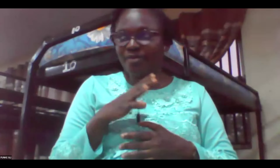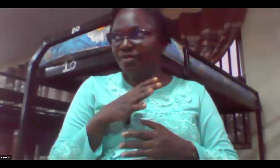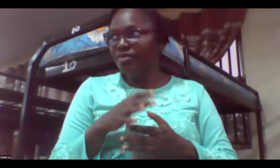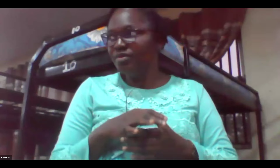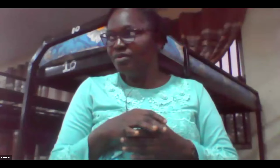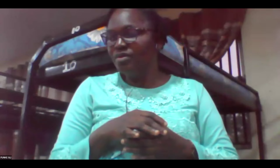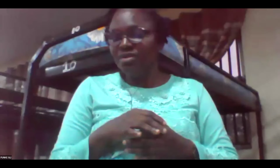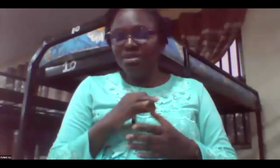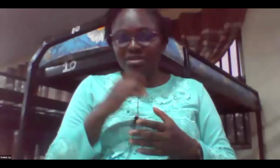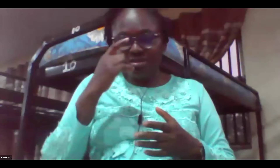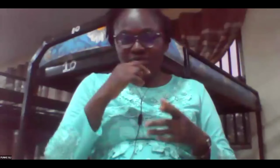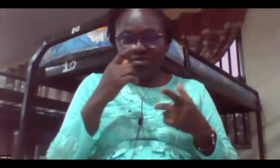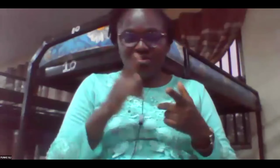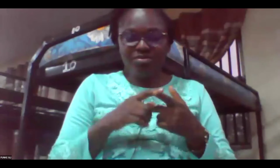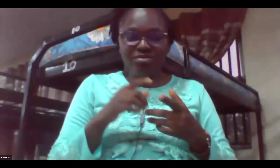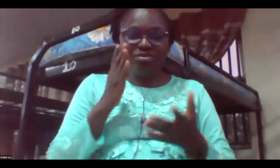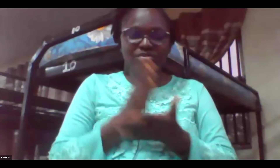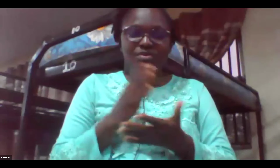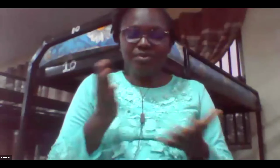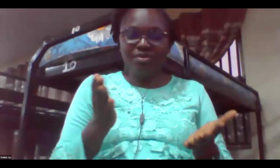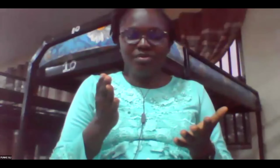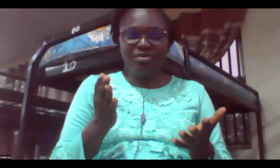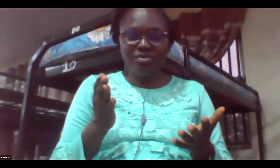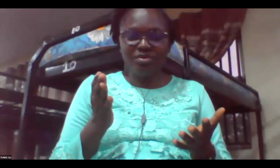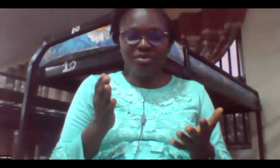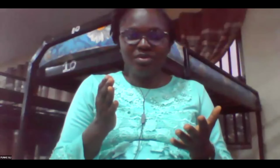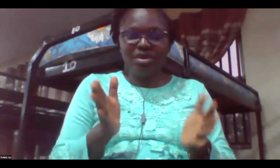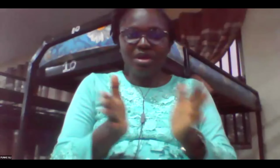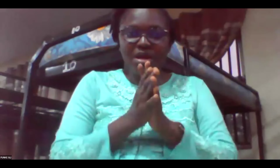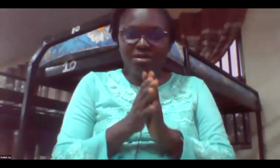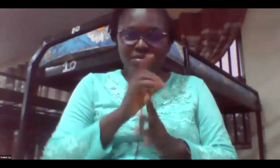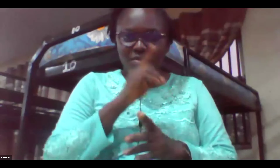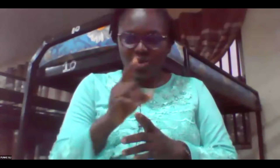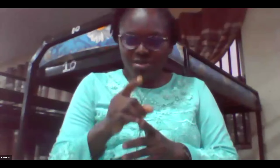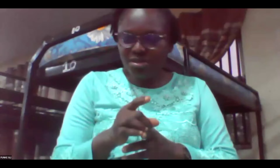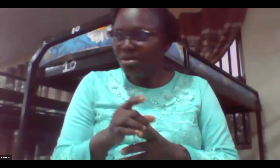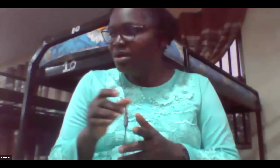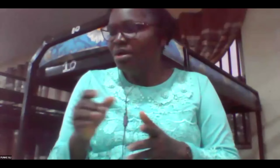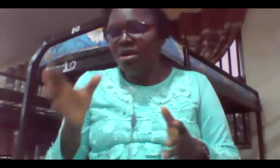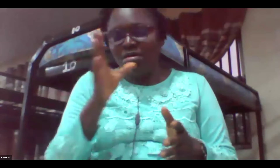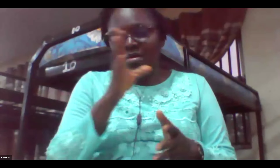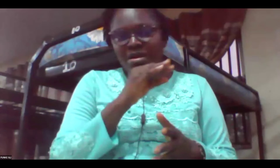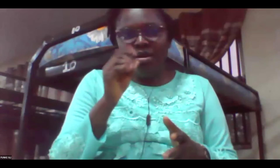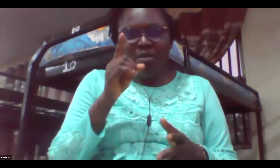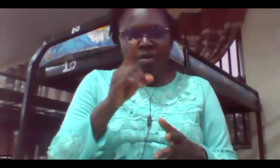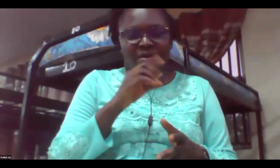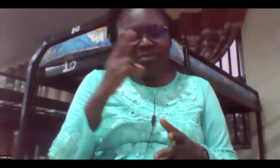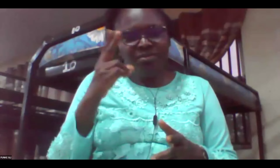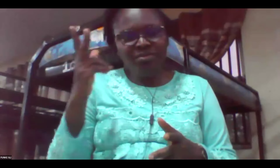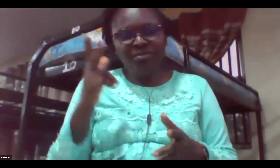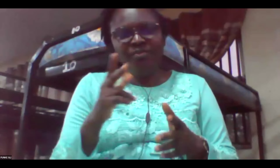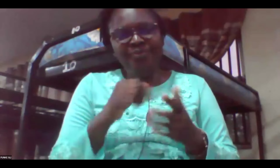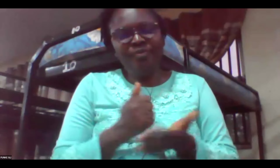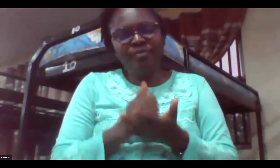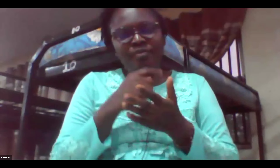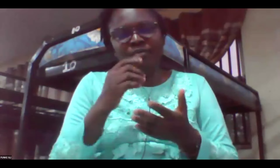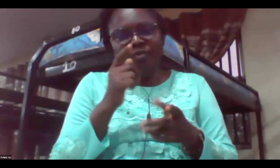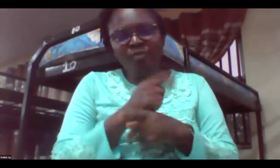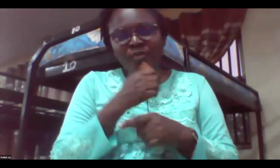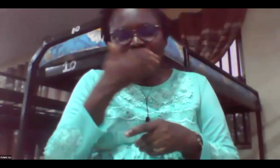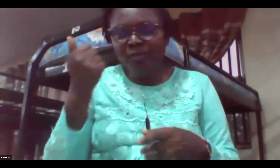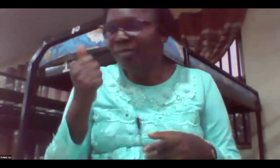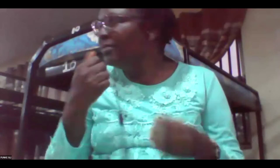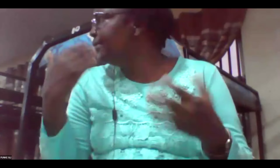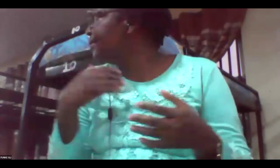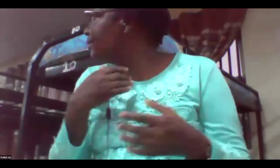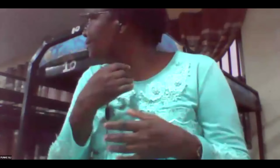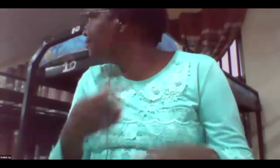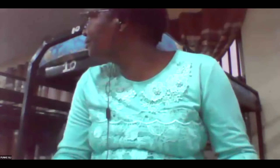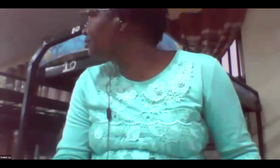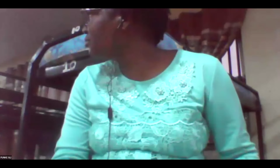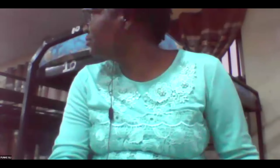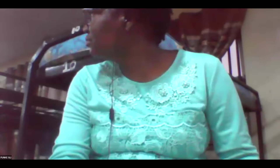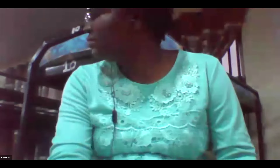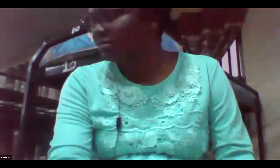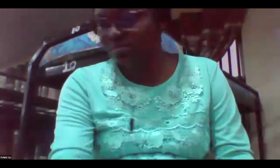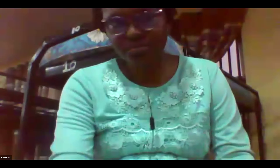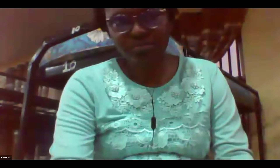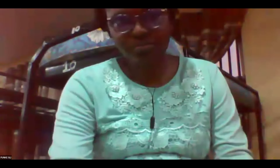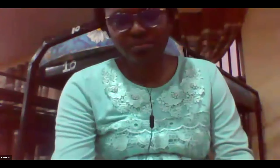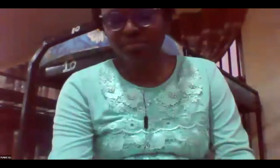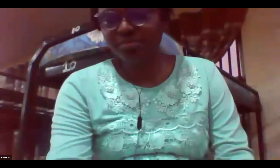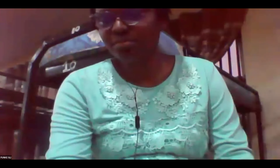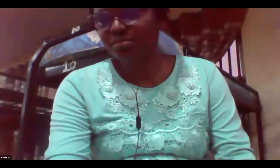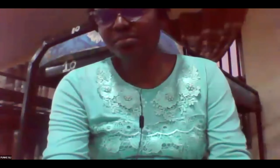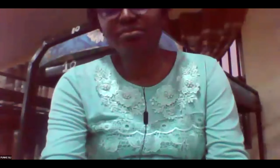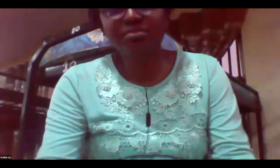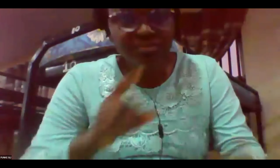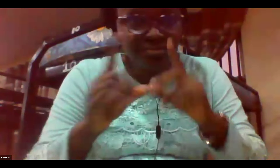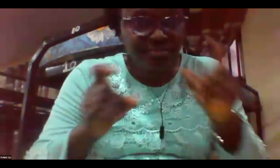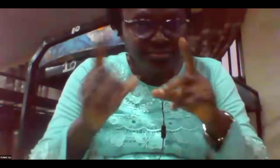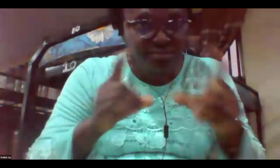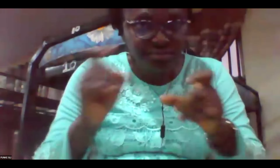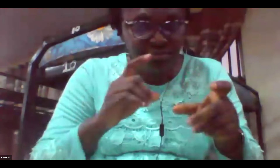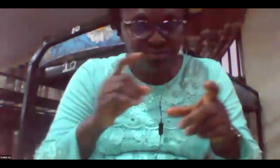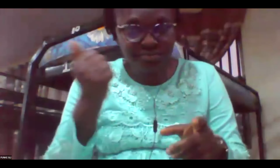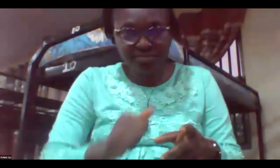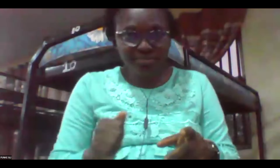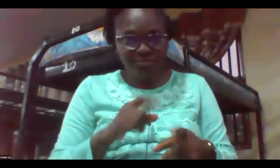So I think I'm gonna pause here. Ask questions. Then I will add 1, 2, 3 things to help us get better. Okay, so is there any questions for me? Then I will. Just after the question, I'll say 2 things. I'll pass over